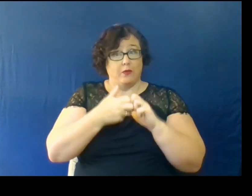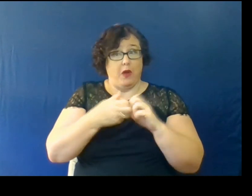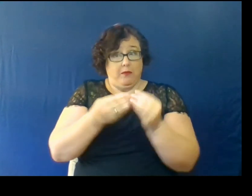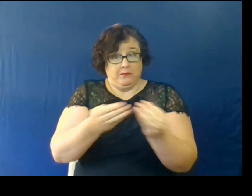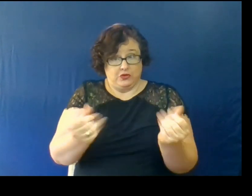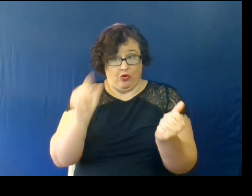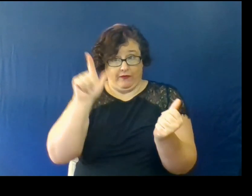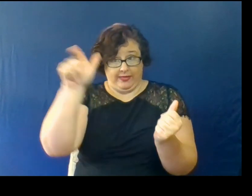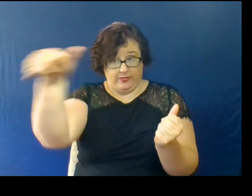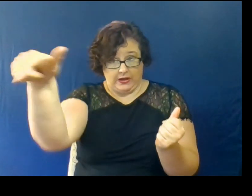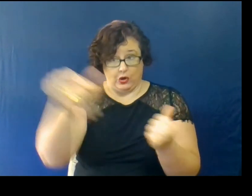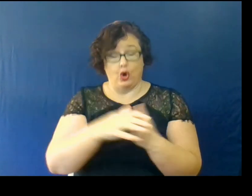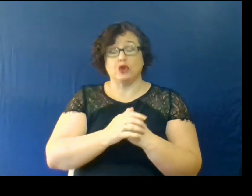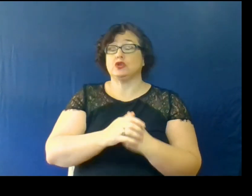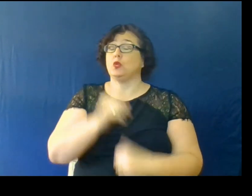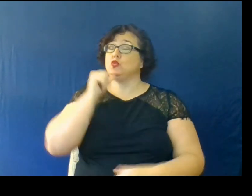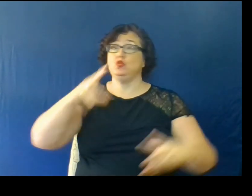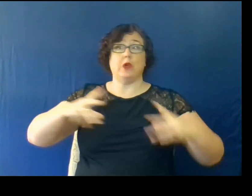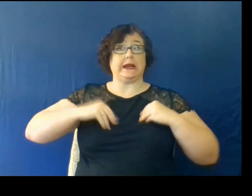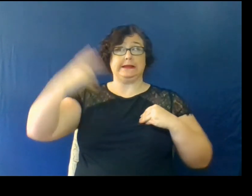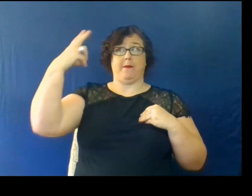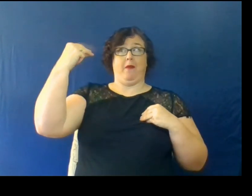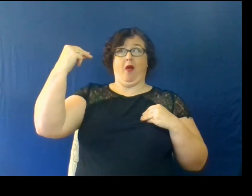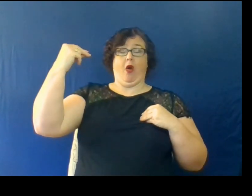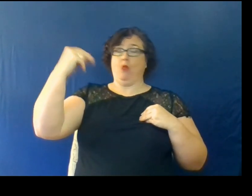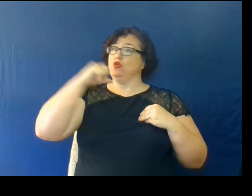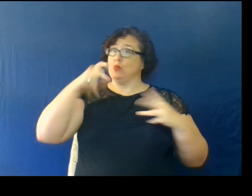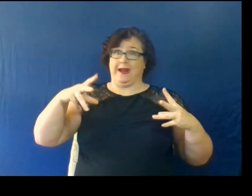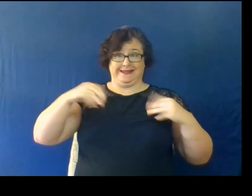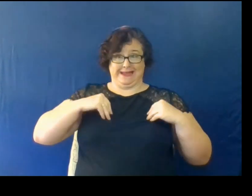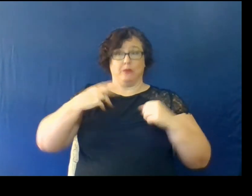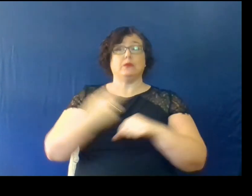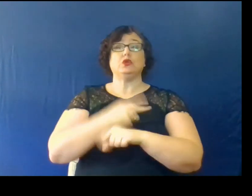and if but it'll be helpful if you use the word provisional ballot because that'll make a light